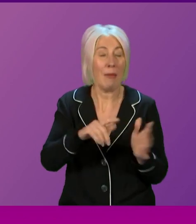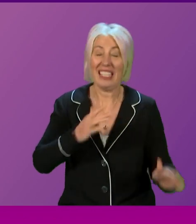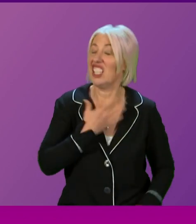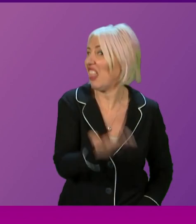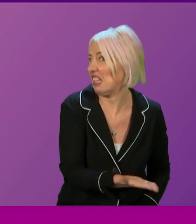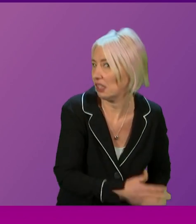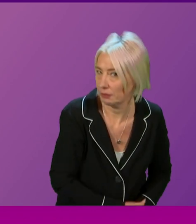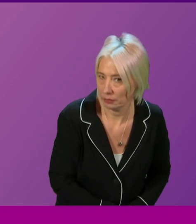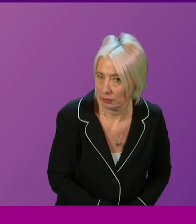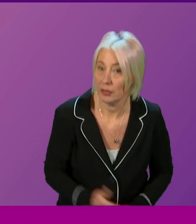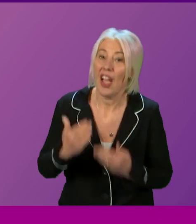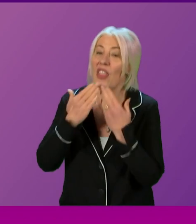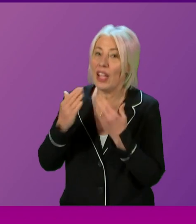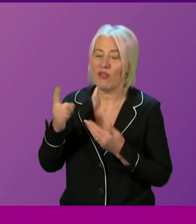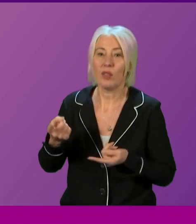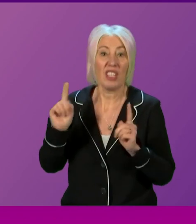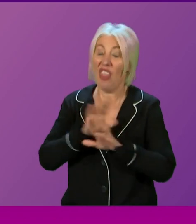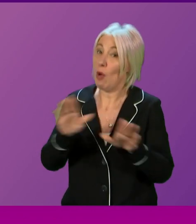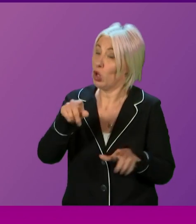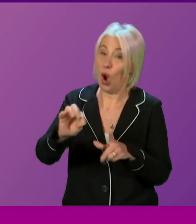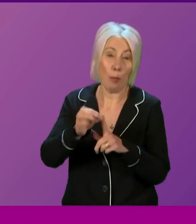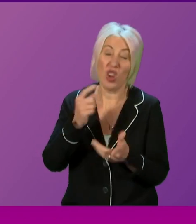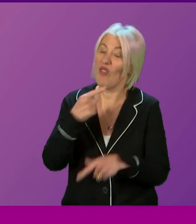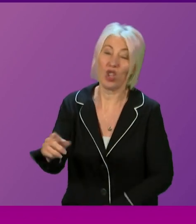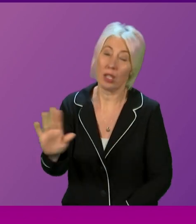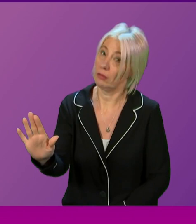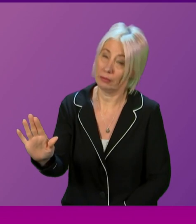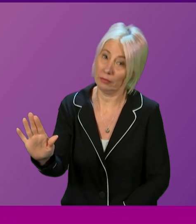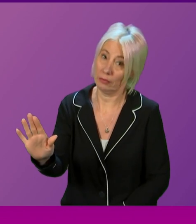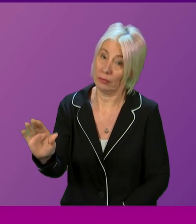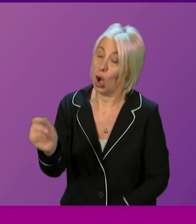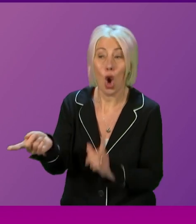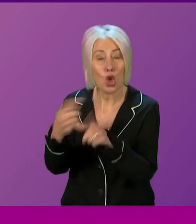Thank you, First Minister. That was not a point of order.